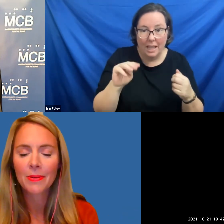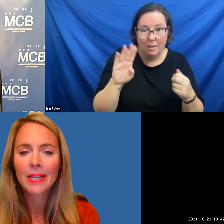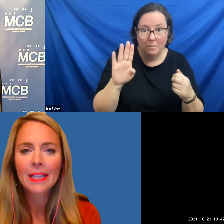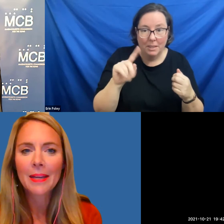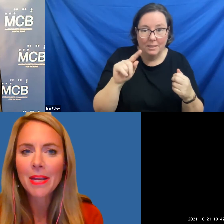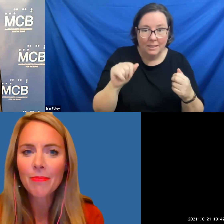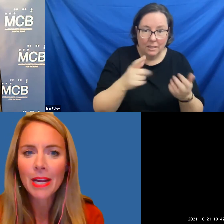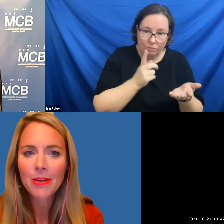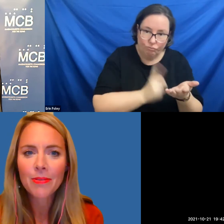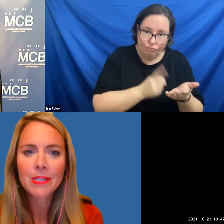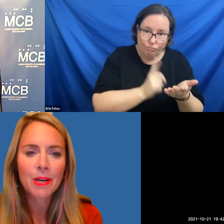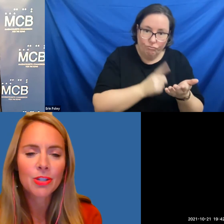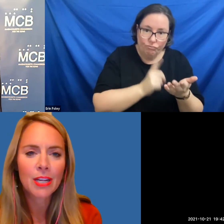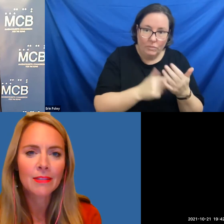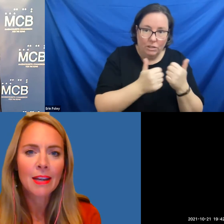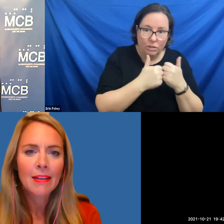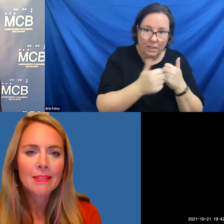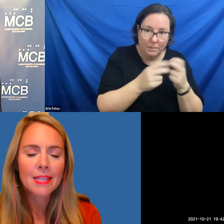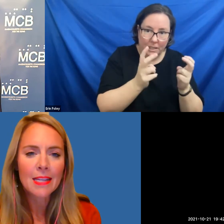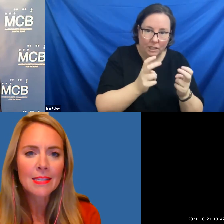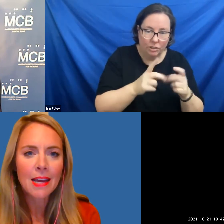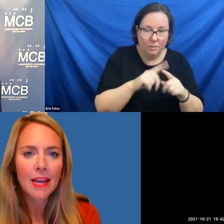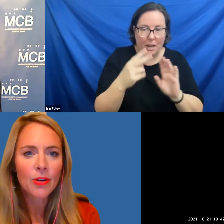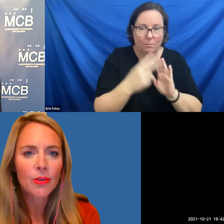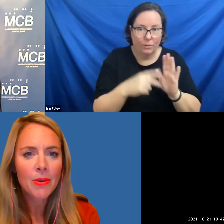So let me read you this question. Says: "I agree with